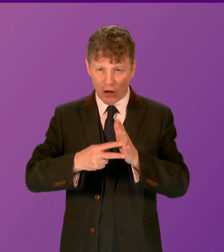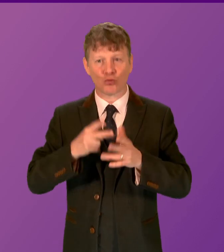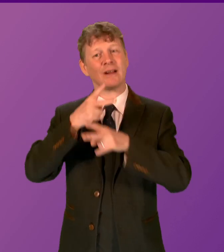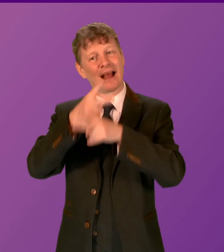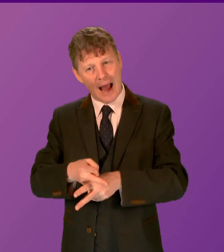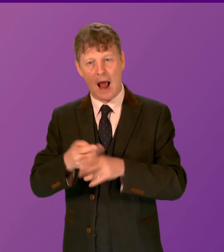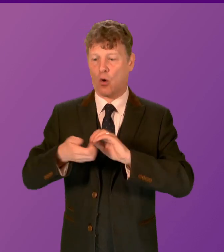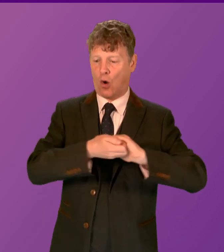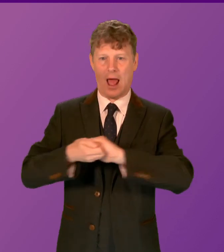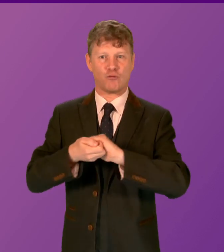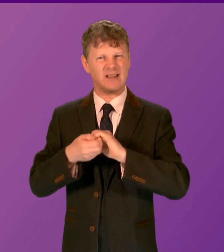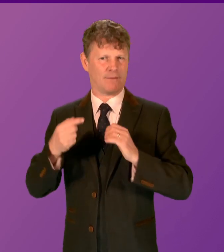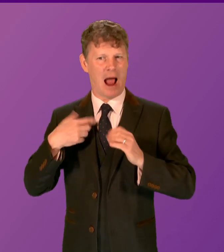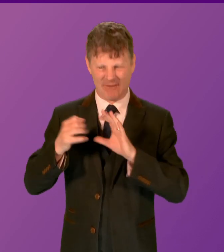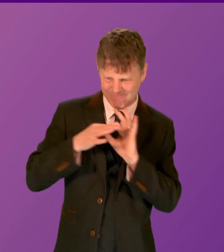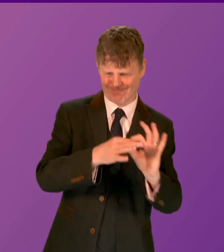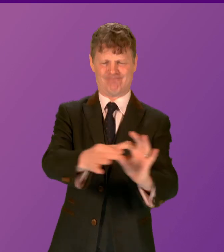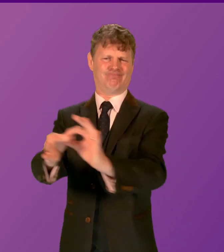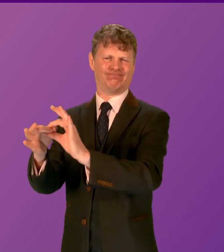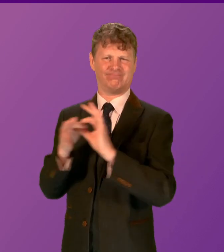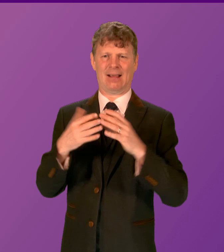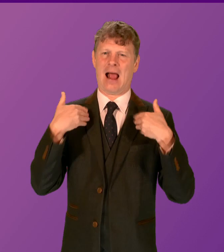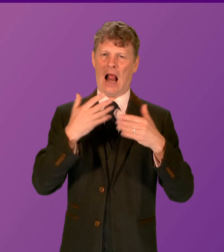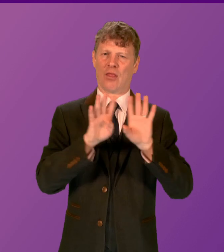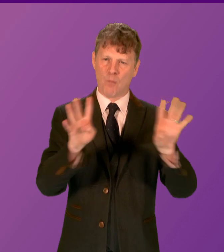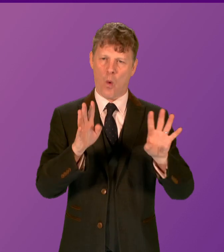approach as we work with health boards in delivering sustained improvement.